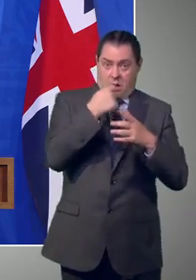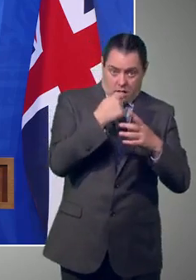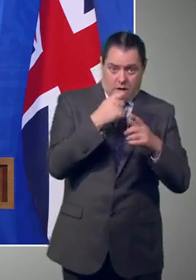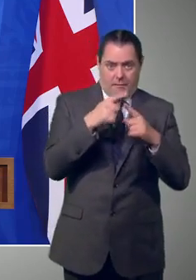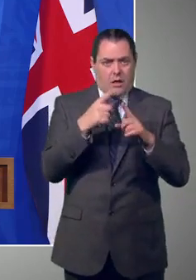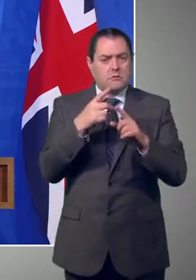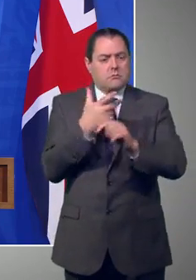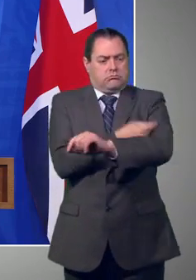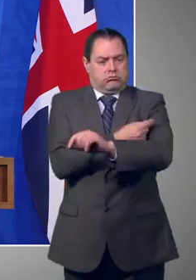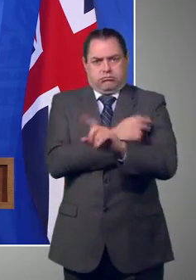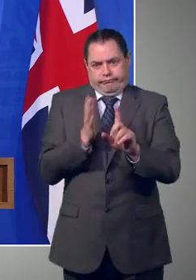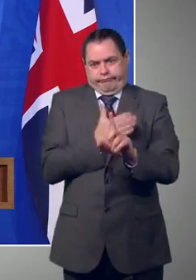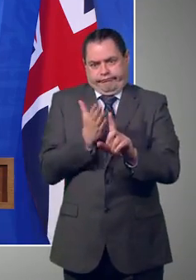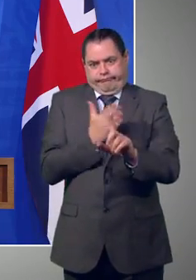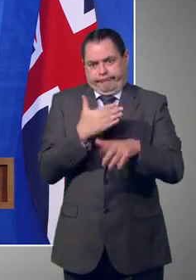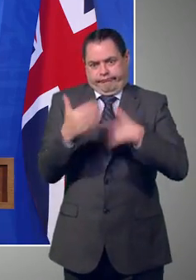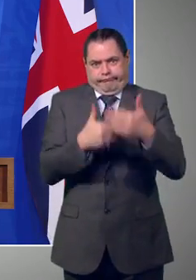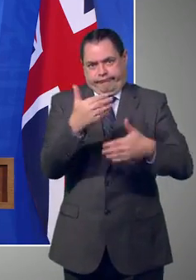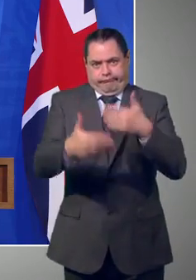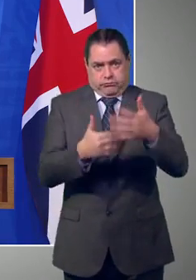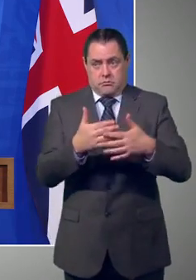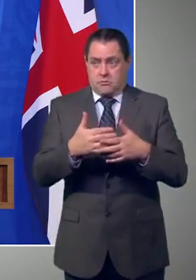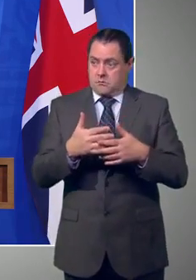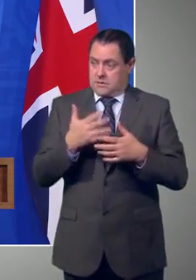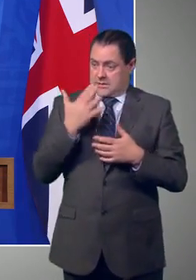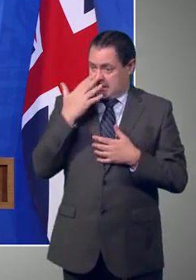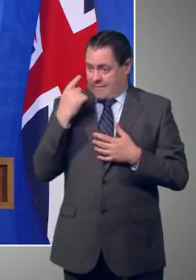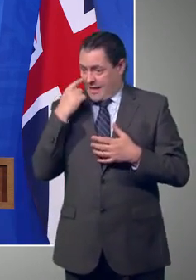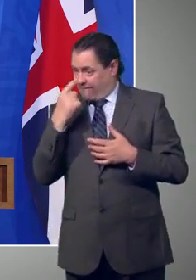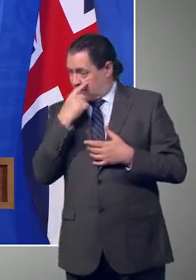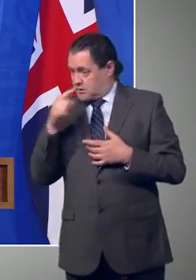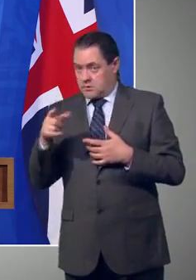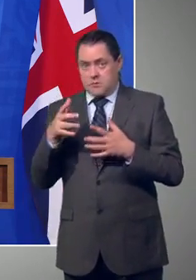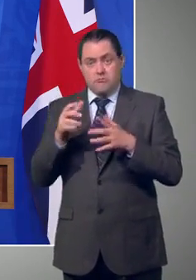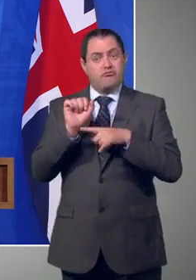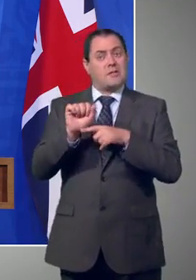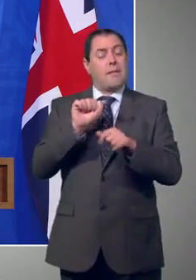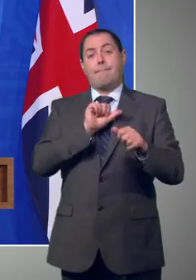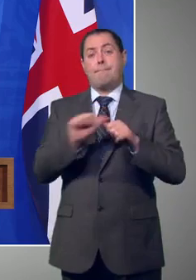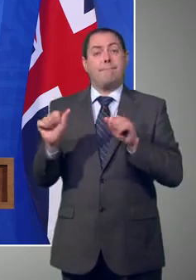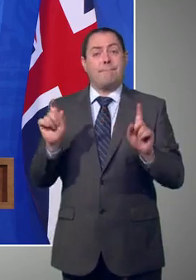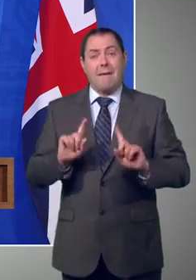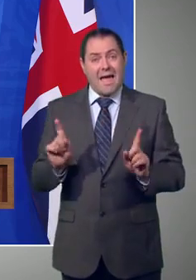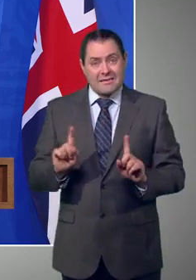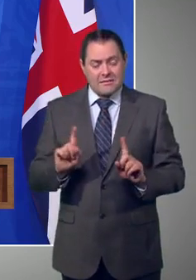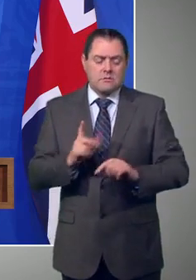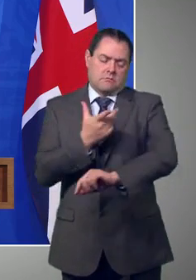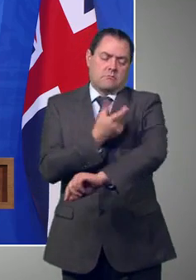shows that the best way to protect yourself your loved